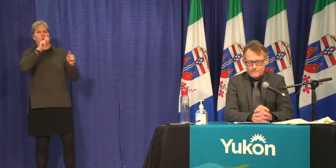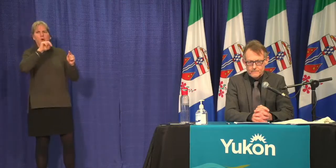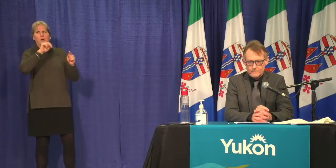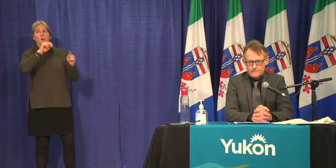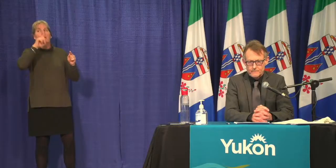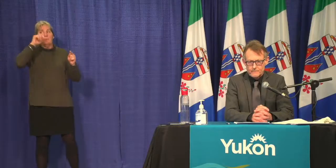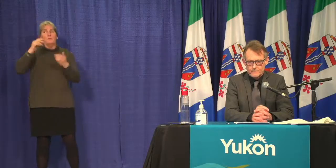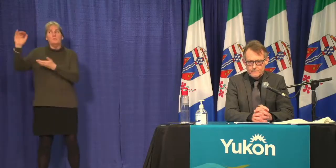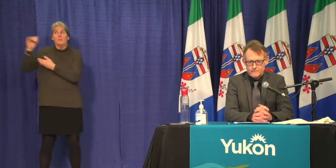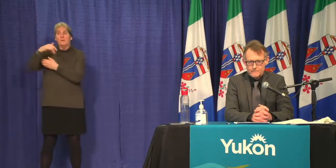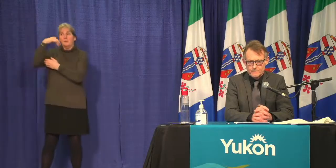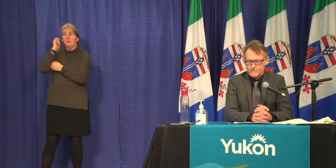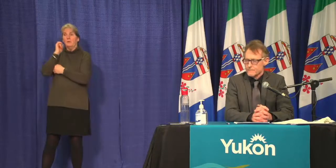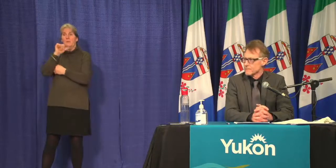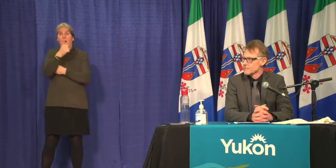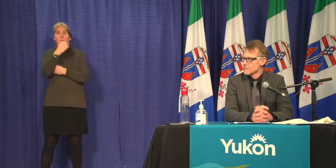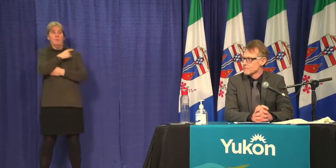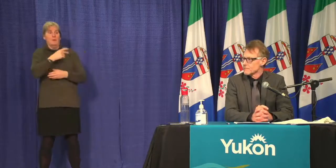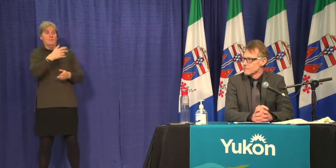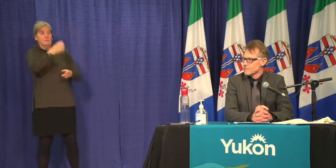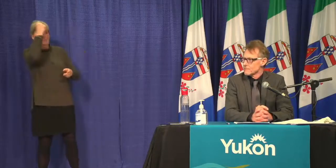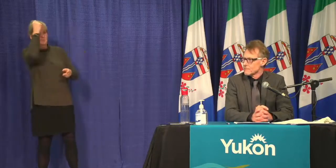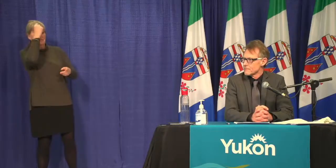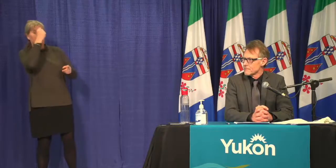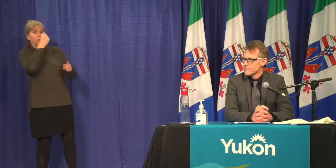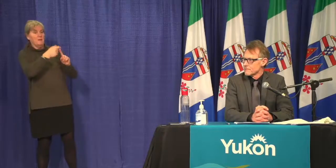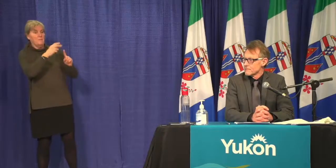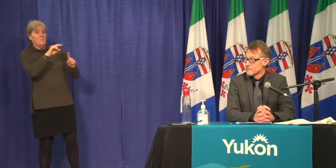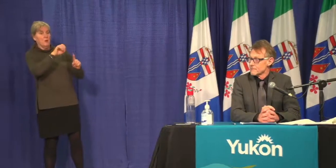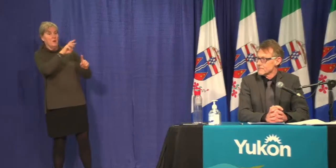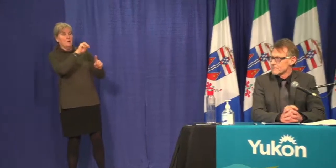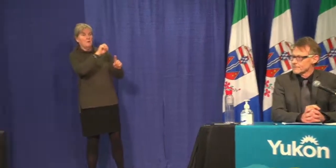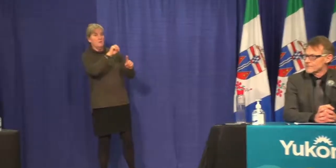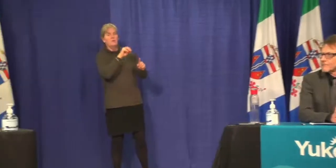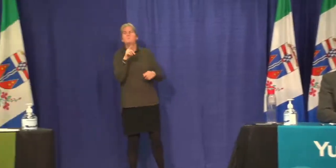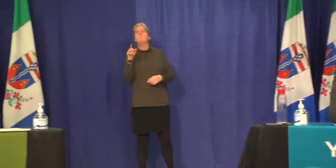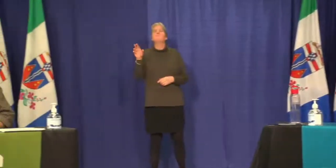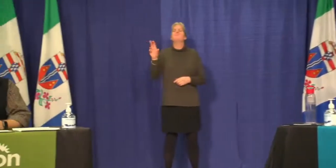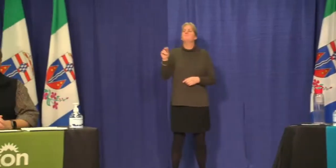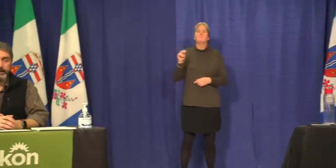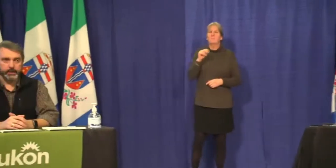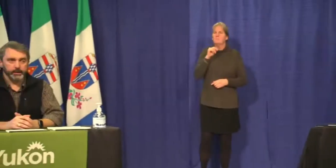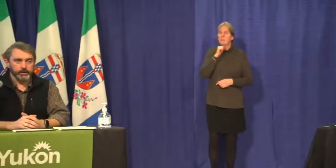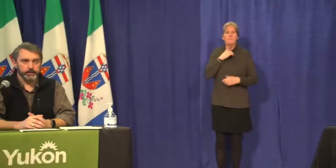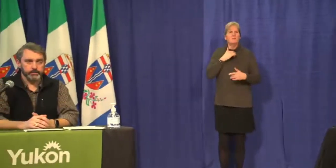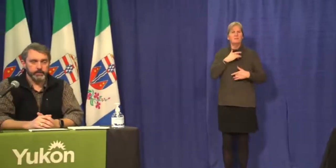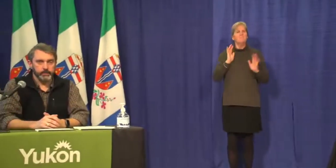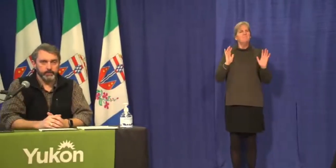was supposed to go to the Yukon? I would say I am not concerned at all.